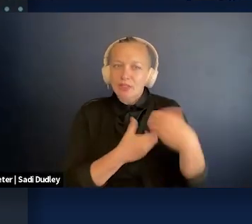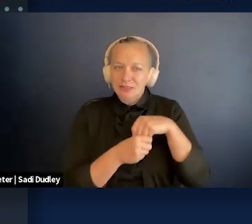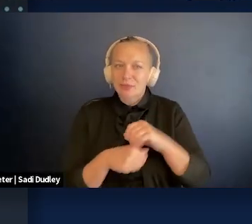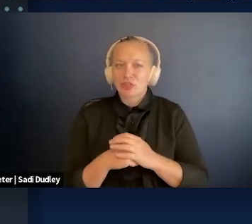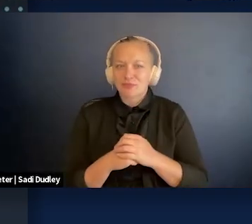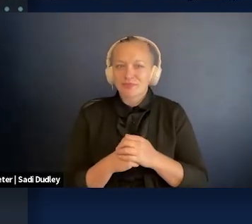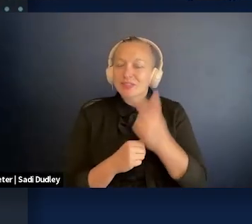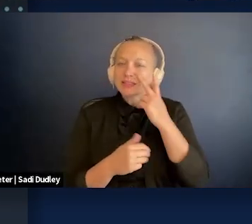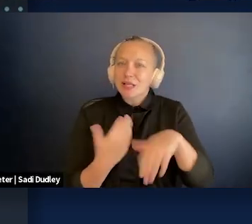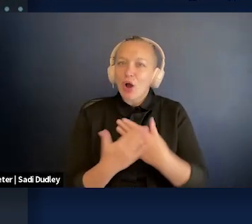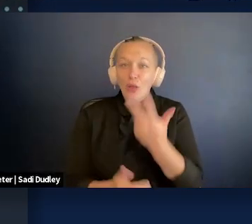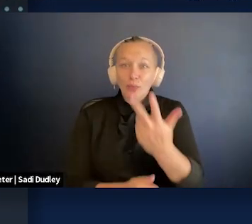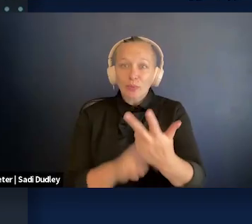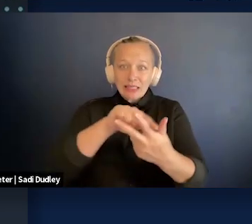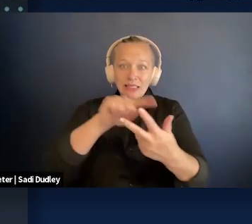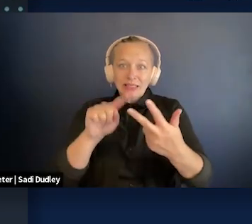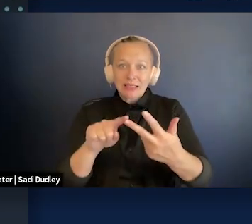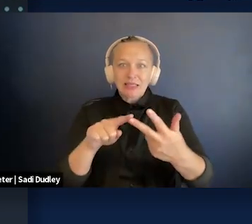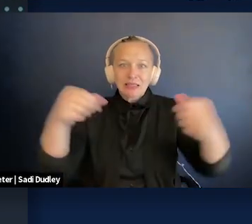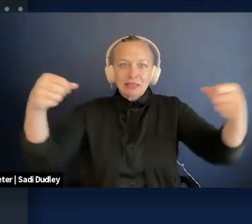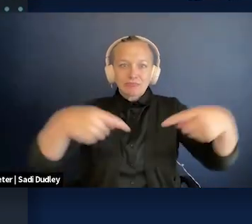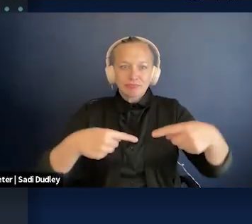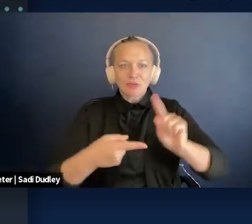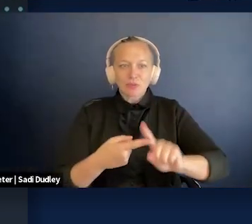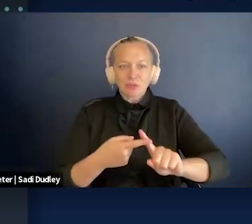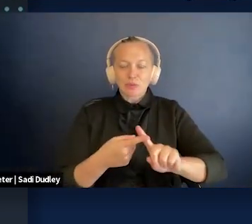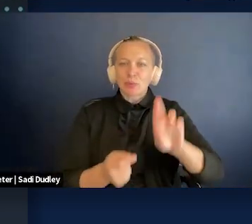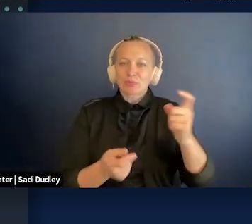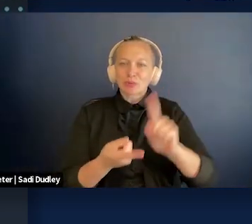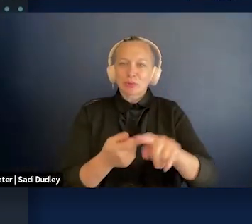So the slide shows all three adaptive sports, core competencies on disability, and social prescribing, leading to.